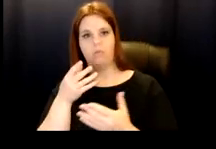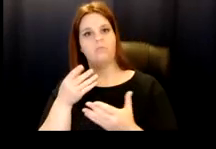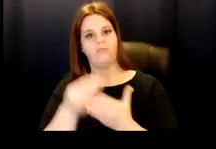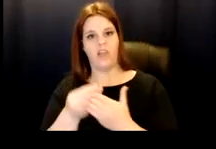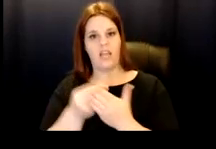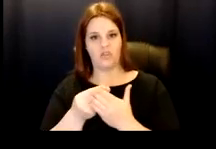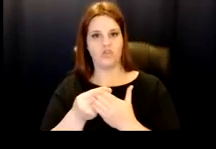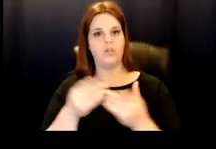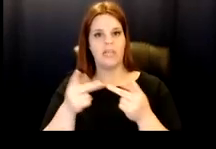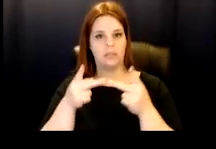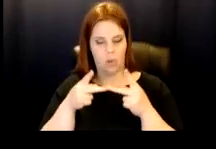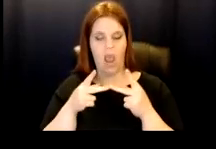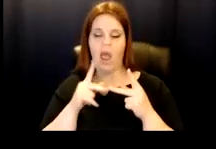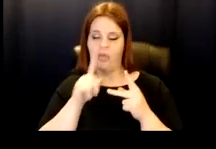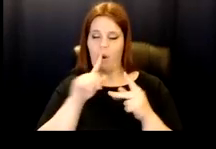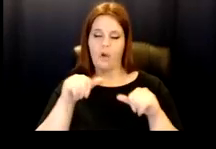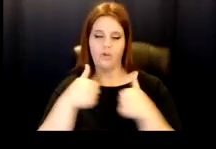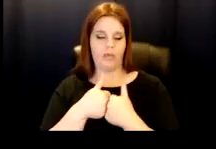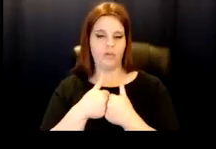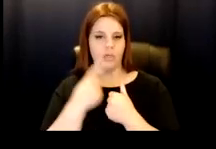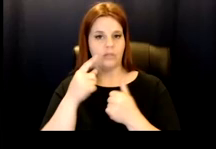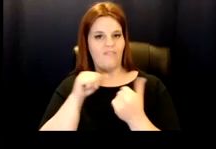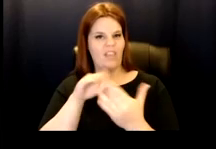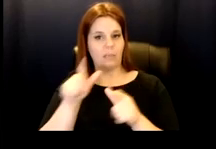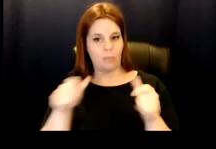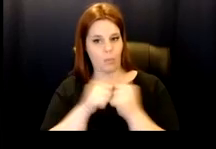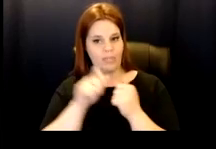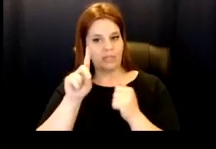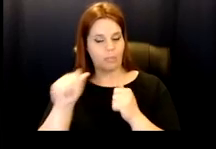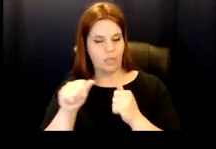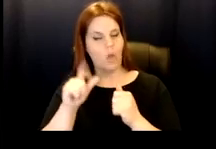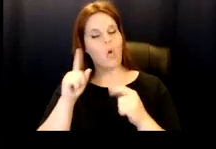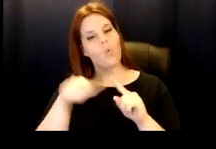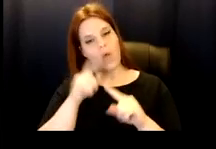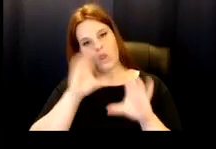there are real challenges facing people with disabilities when looking for specific information